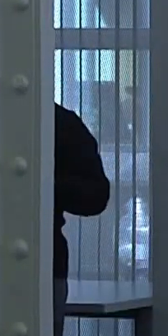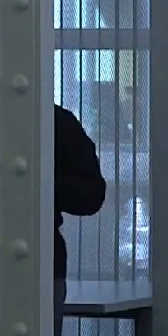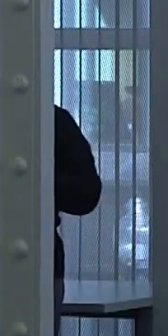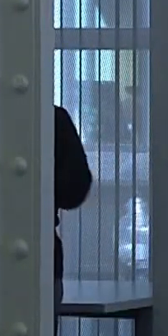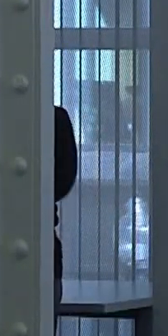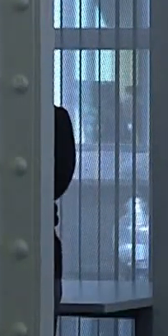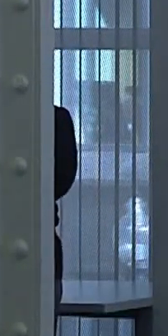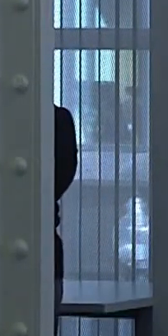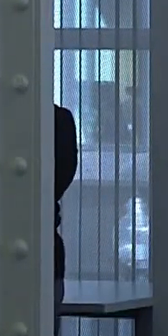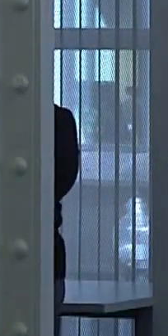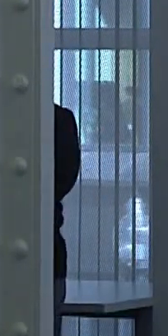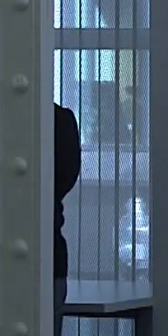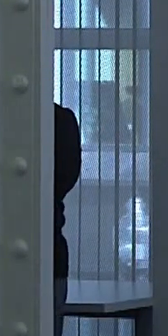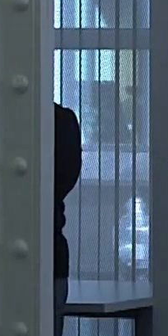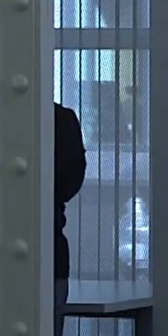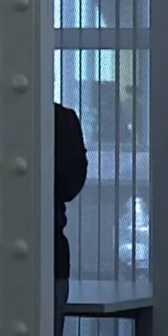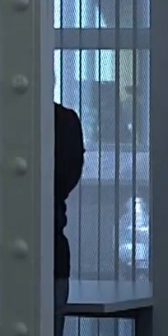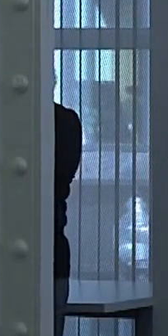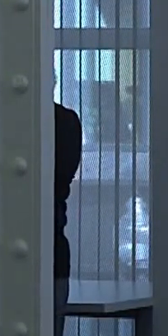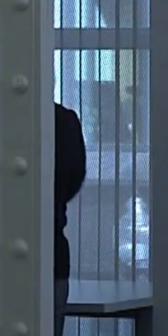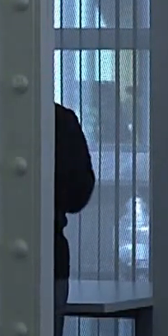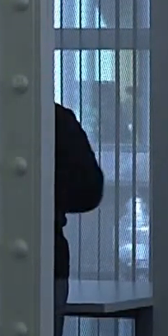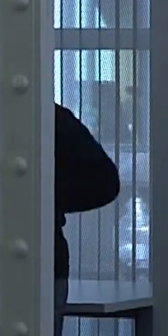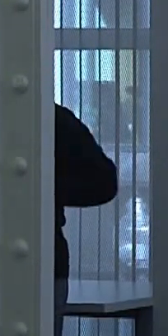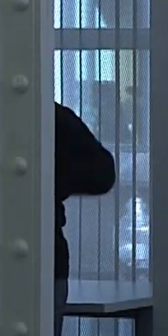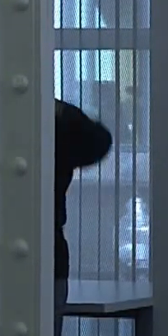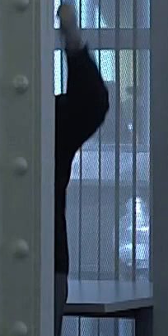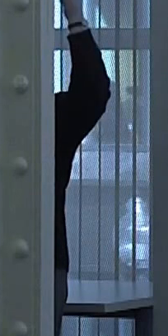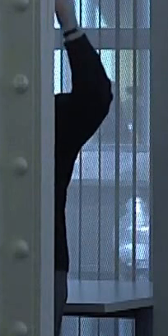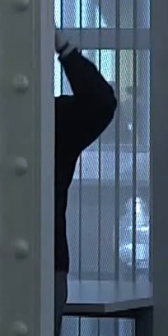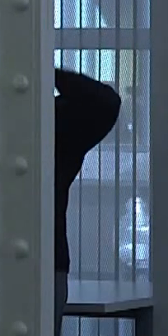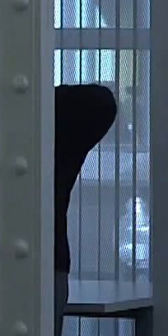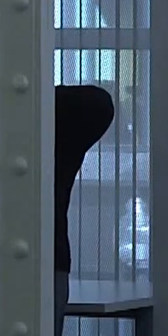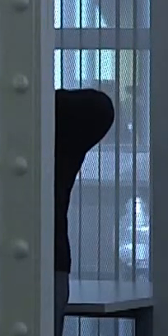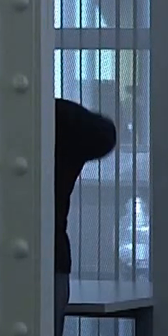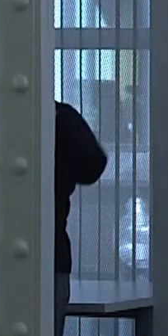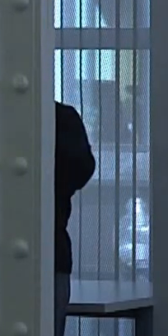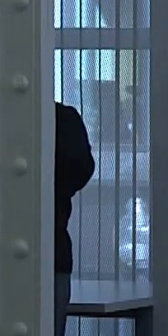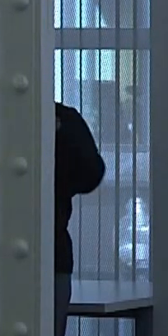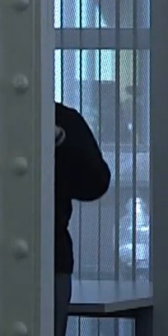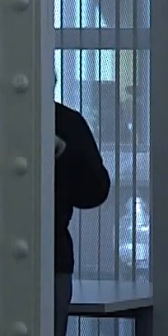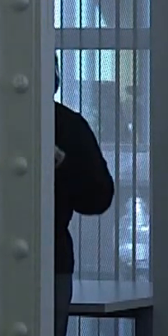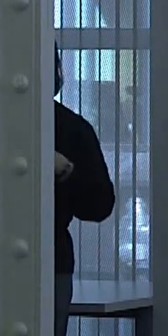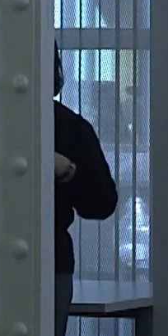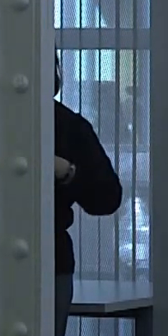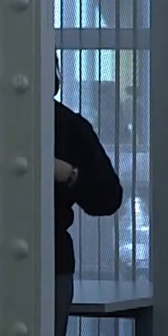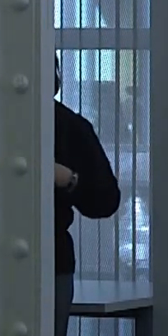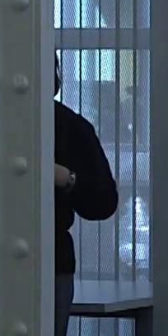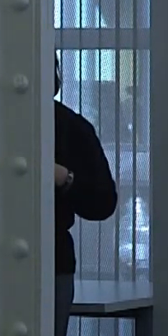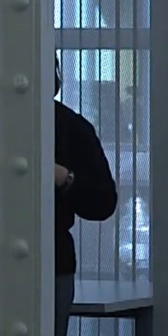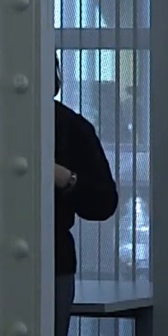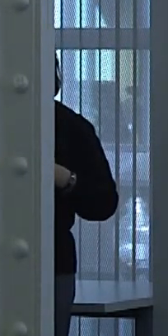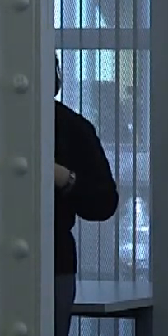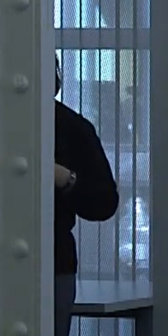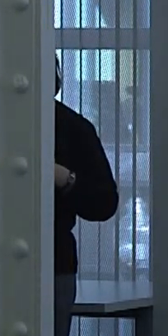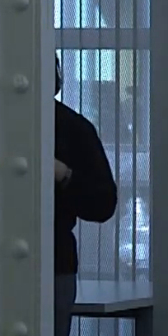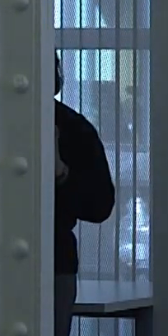holding my crutches up, straight up, and it's a caption of me being super. So I'm going to come back